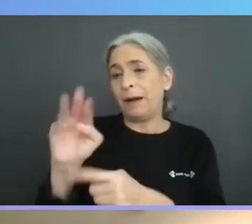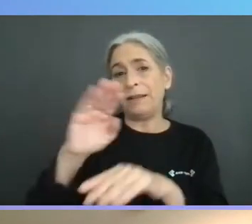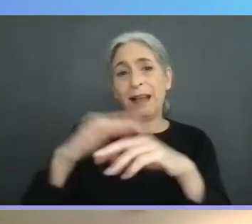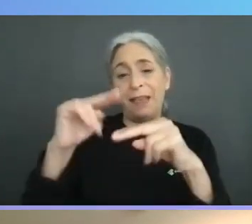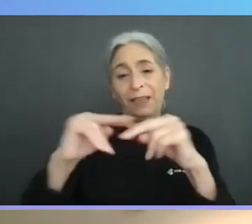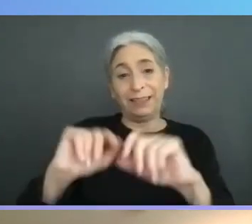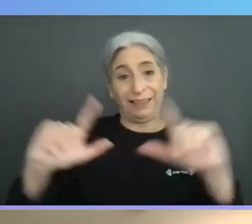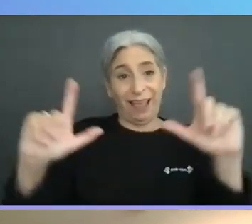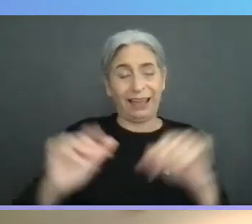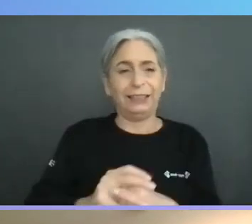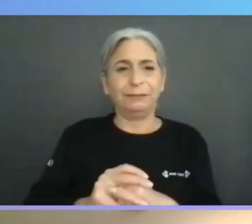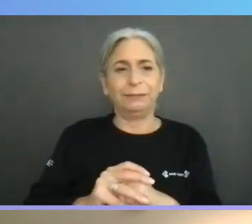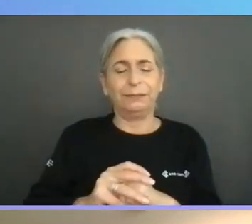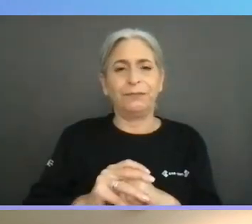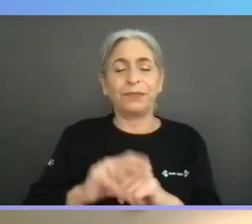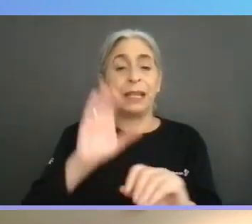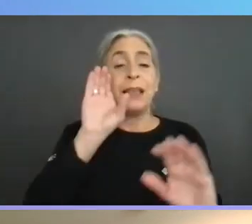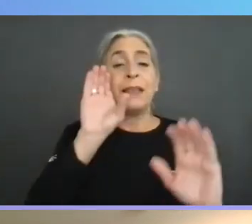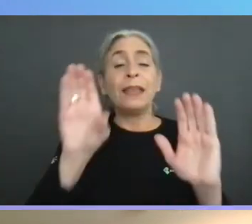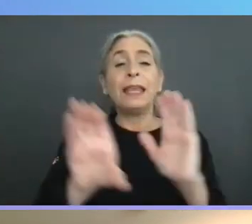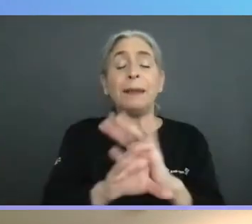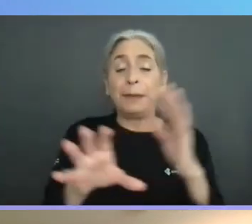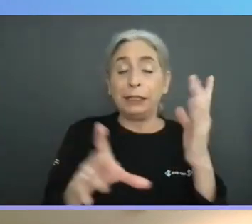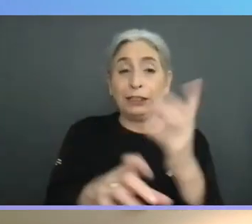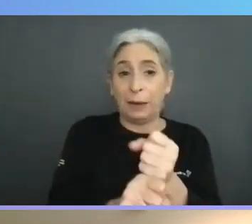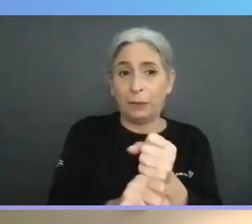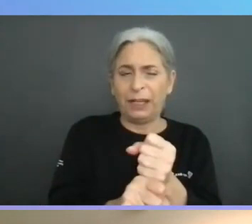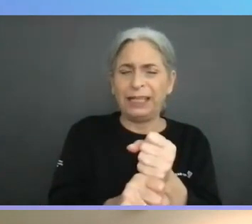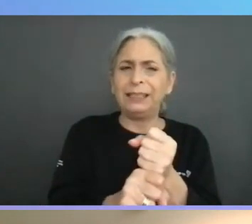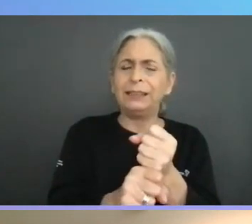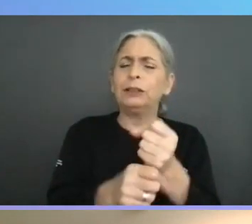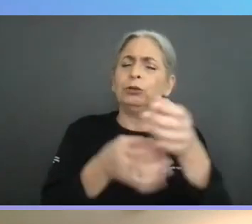the image summary, which relates to a short description of what